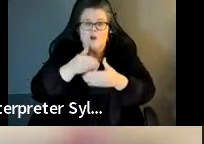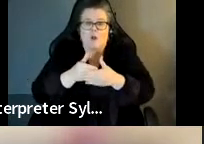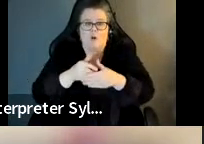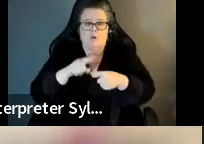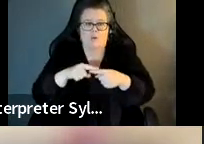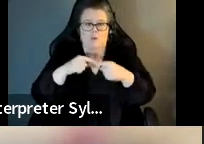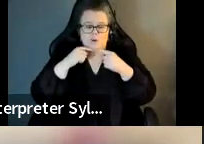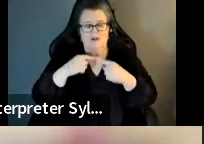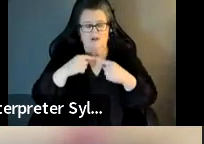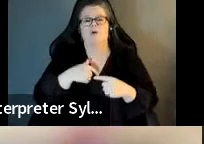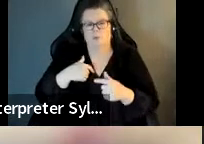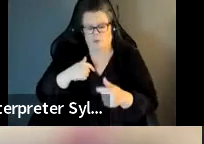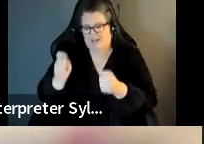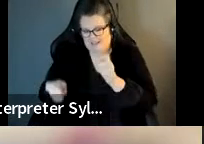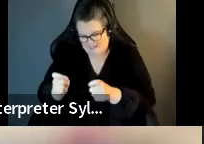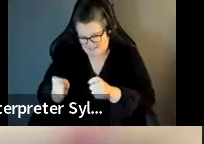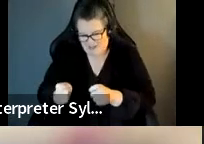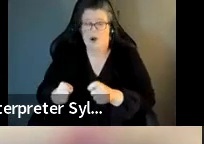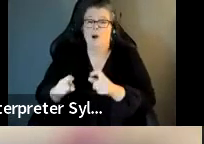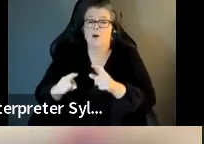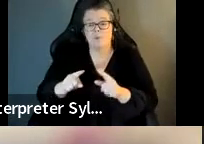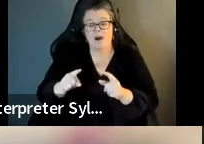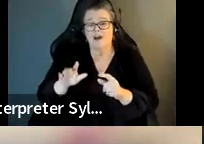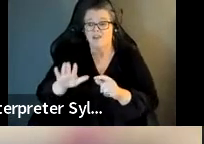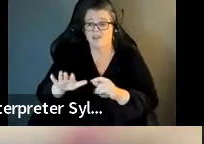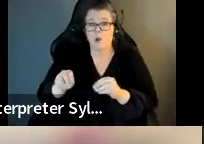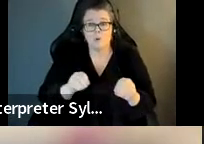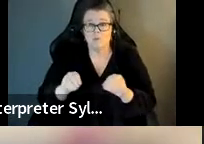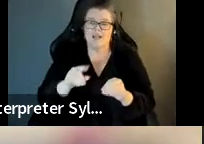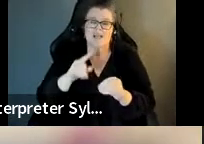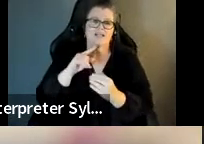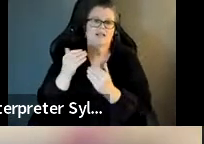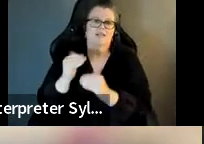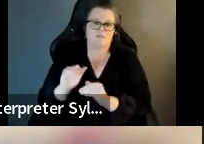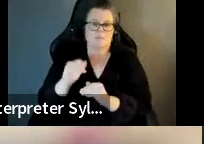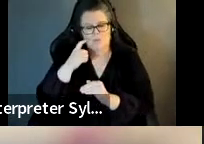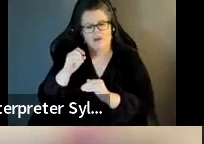However, this ability is again limited by the telescoping loss effect described earlier.